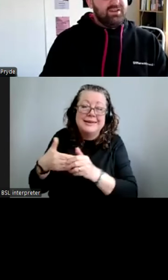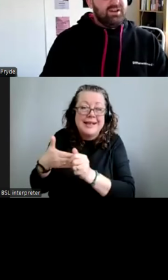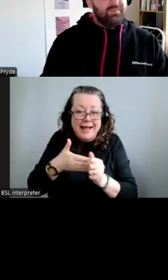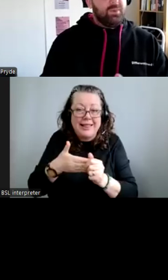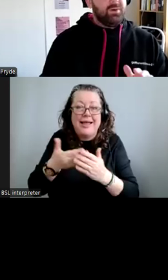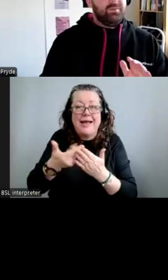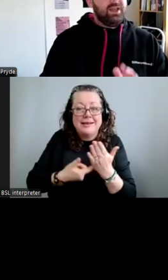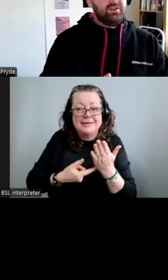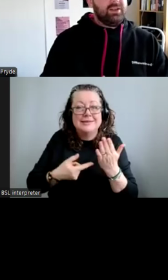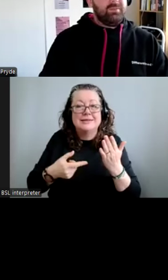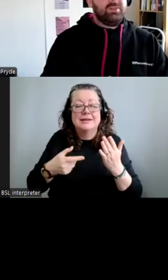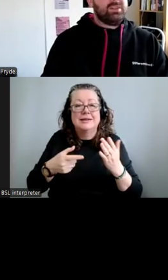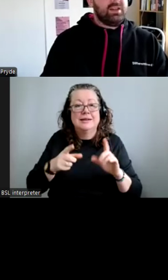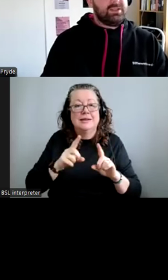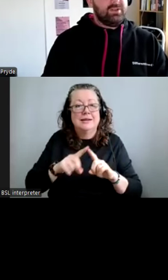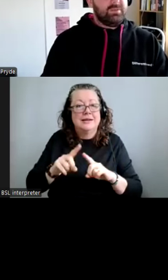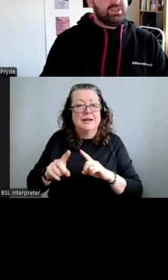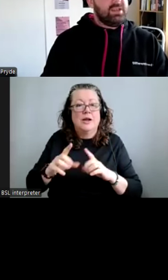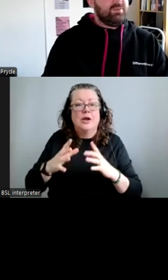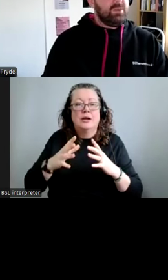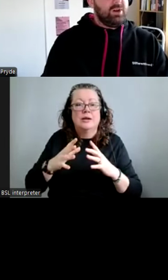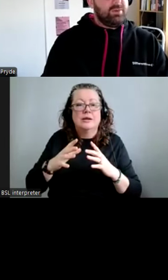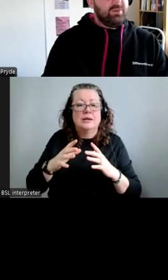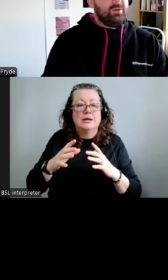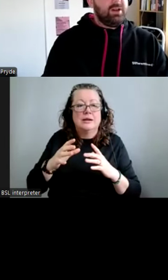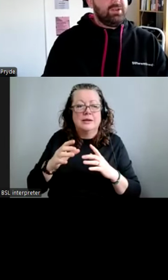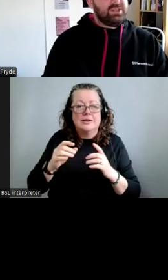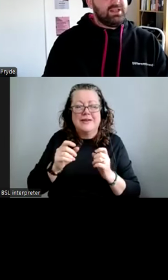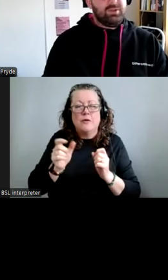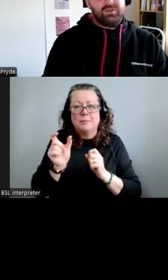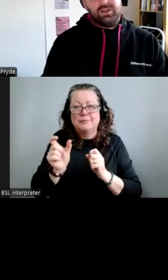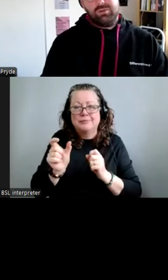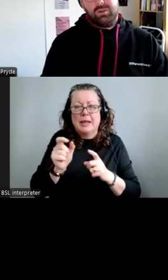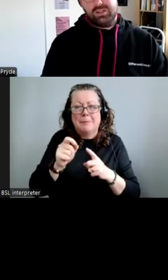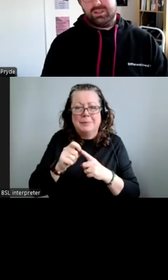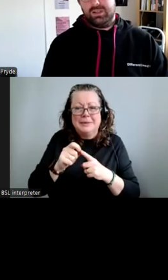and our POUR acronym, which stands for Perceivable, Operable, Understandable and Robust.